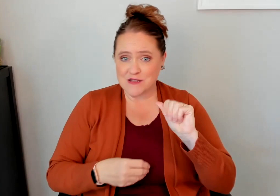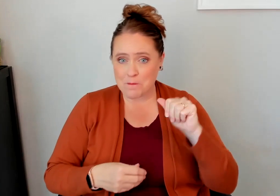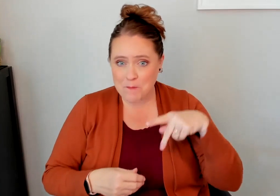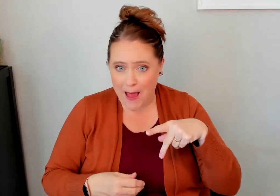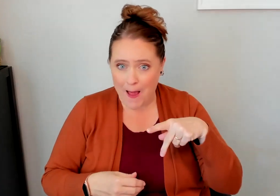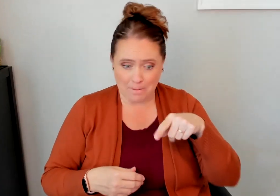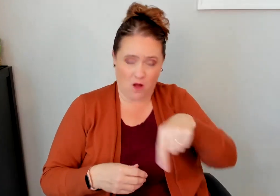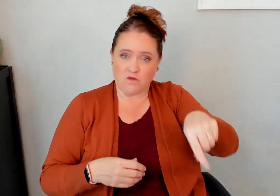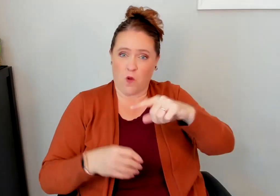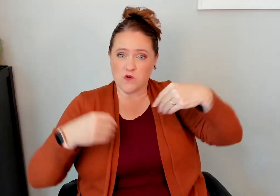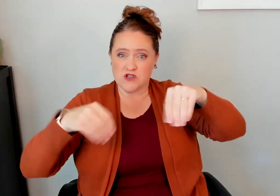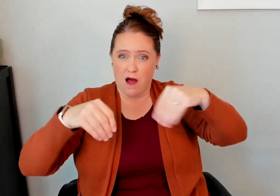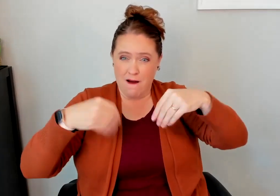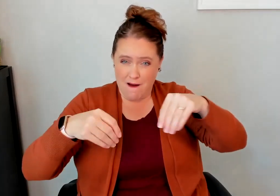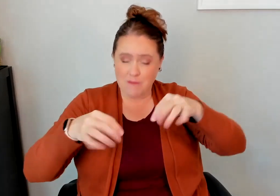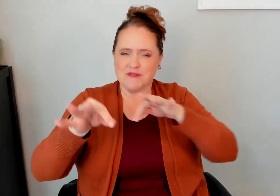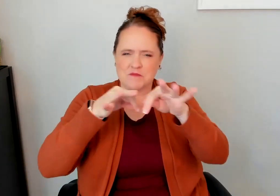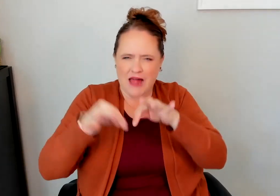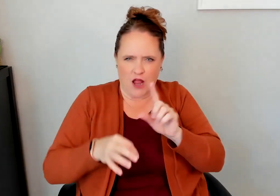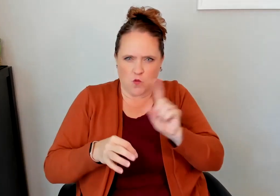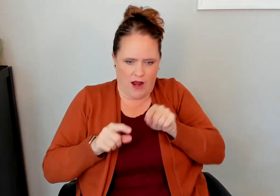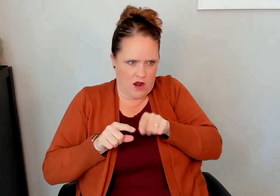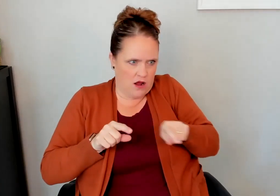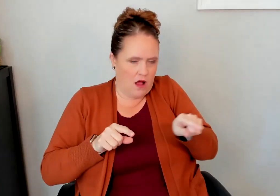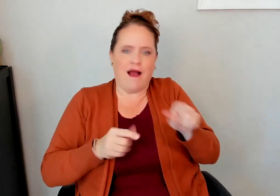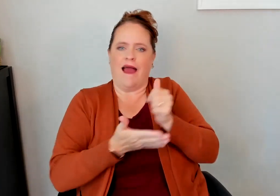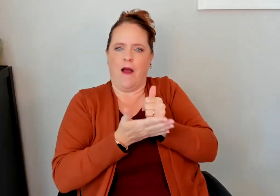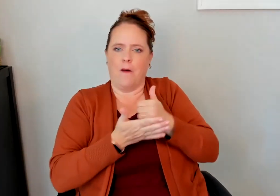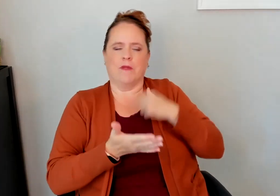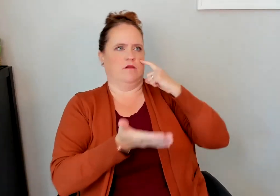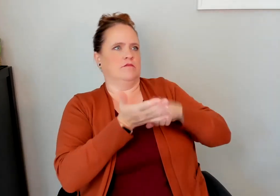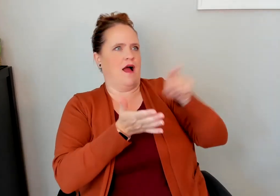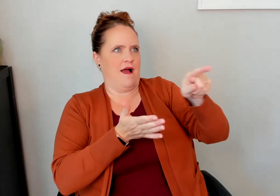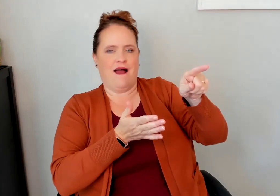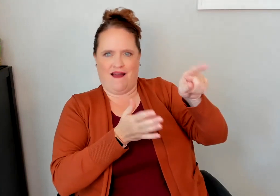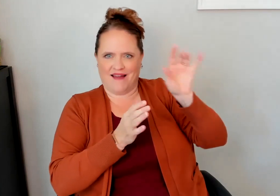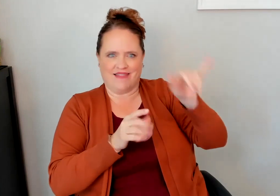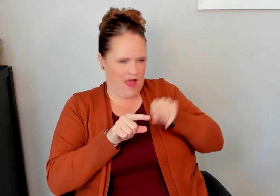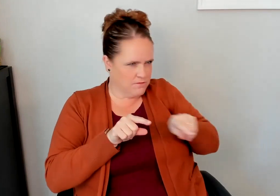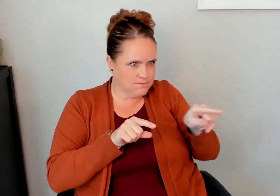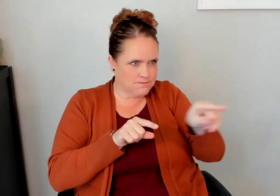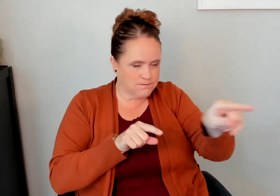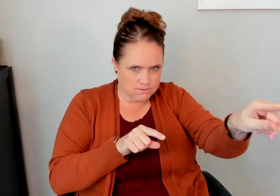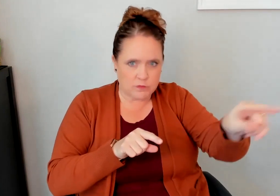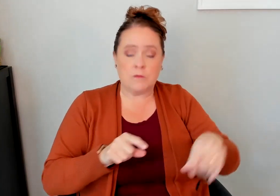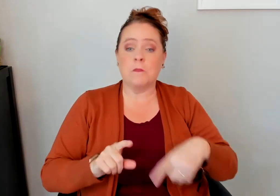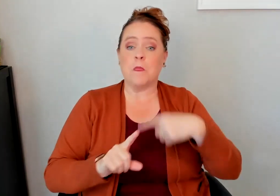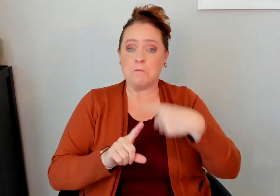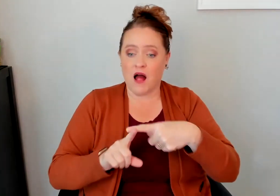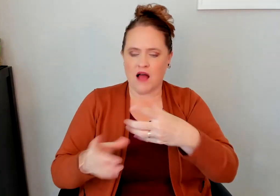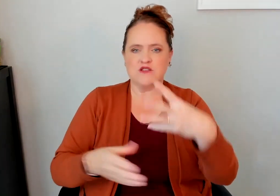a map that showed us exactly the path we needed to take with landmarks and things like that and